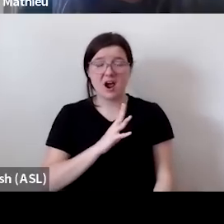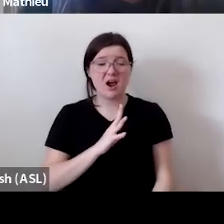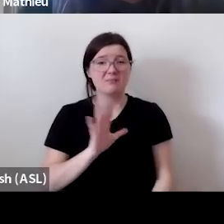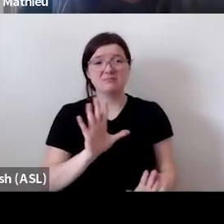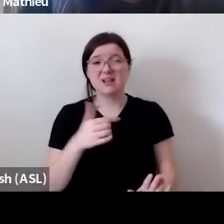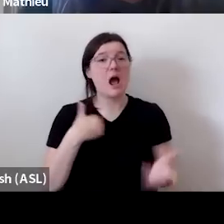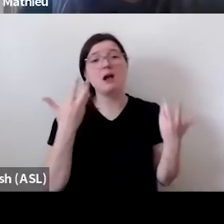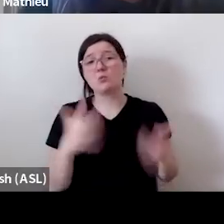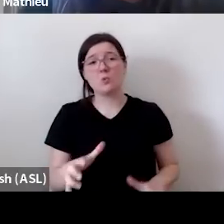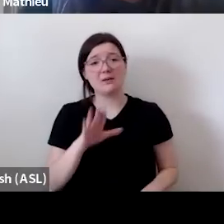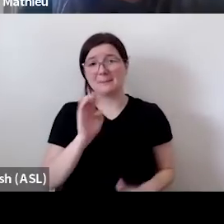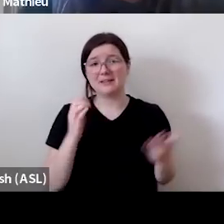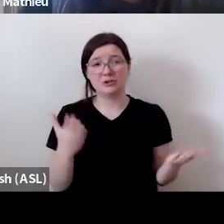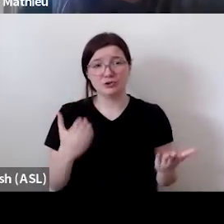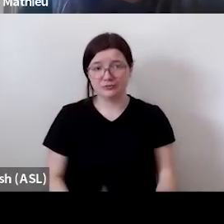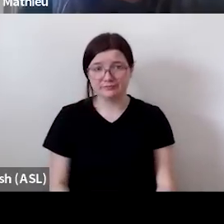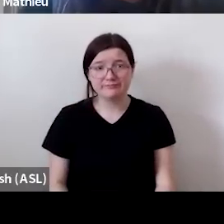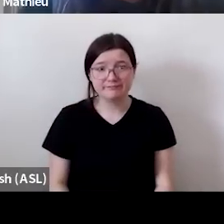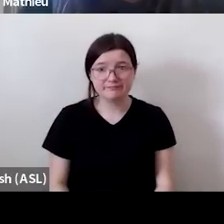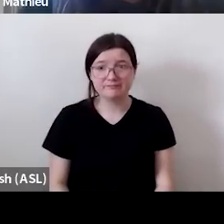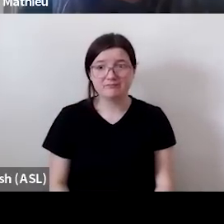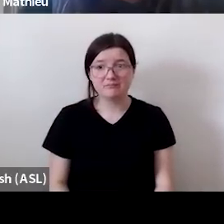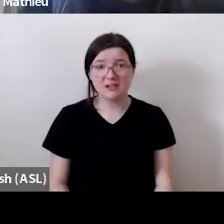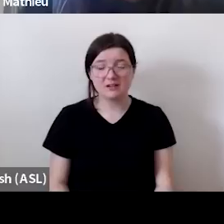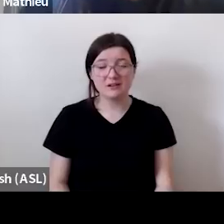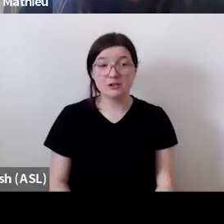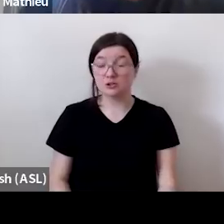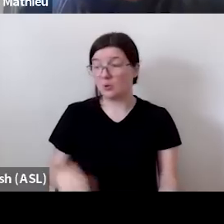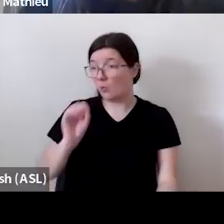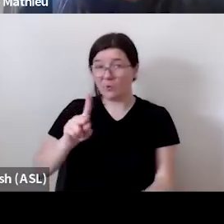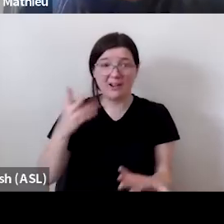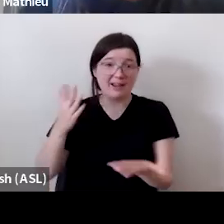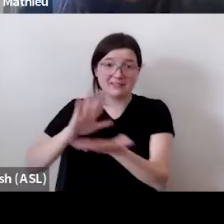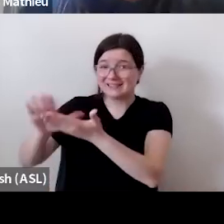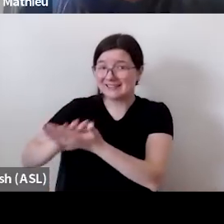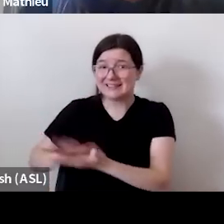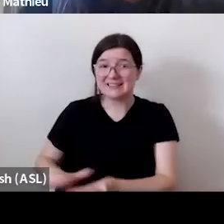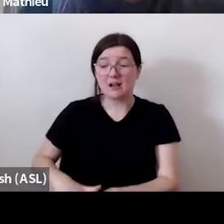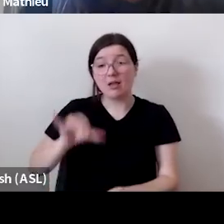and it's incredibly dysregulating but it's still their choice in how they wanna participate.